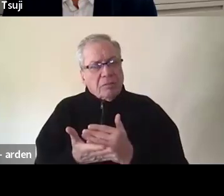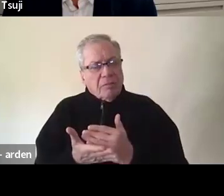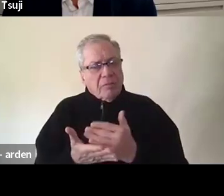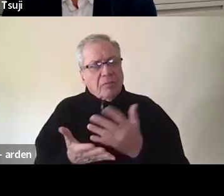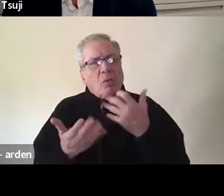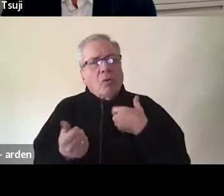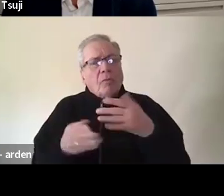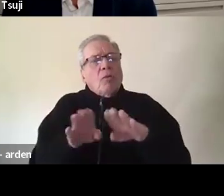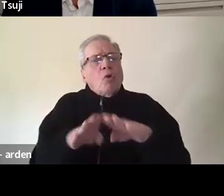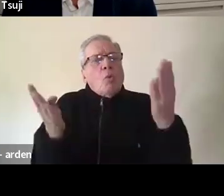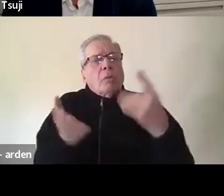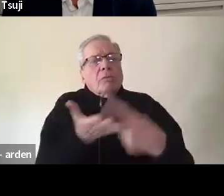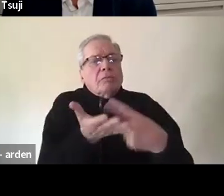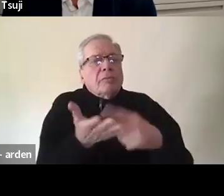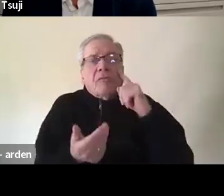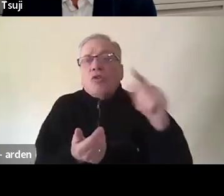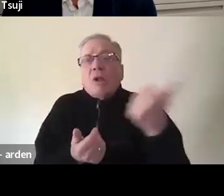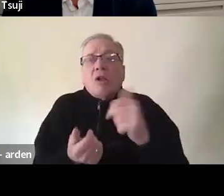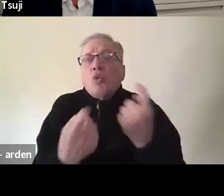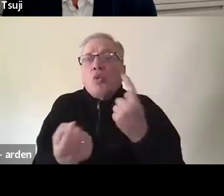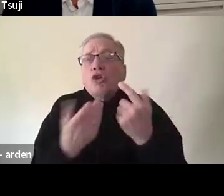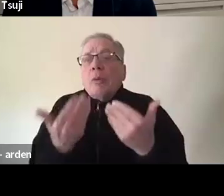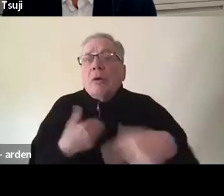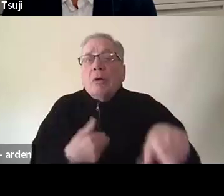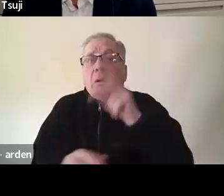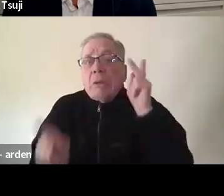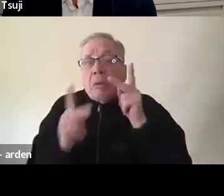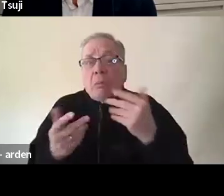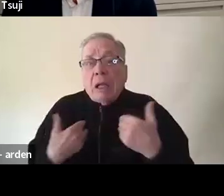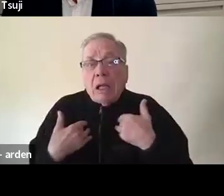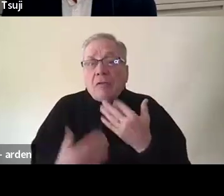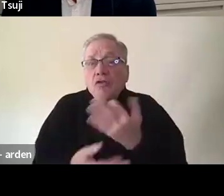to open the floor for any questions that people may have. Please feel free